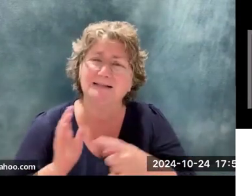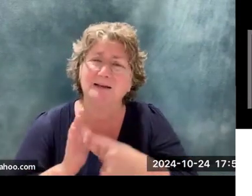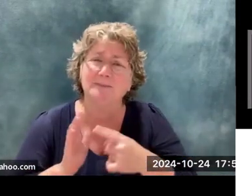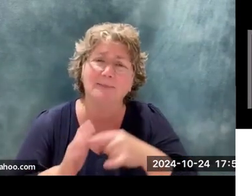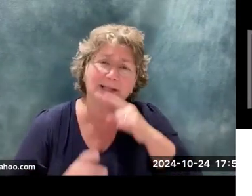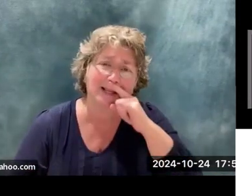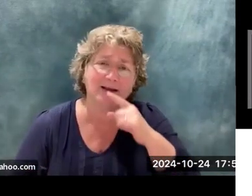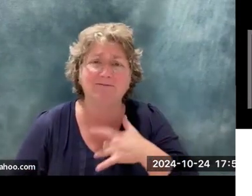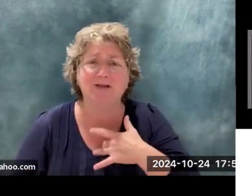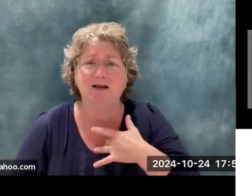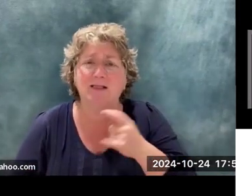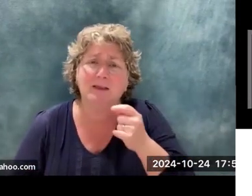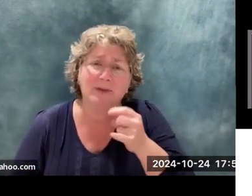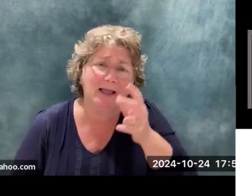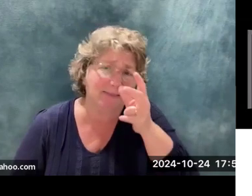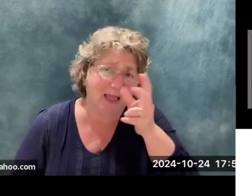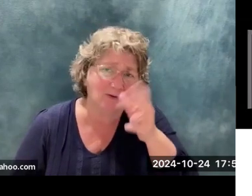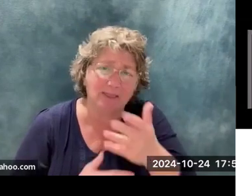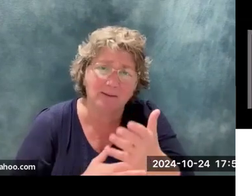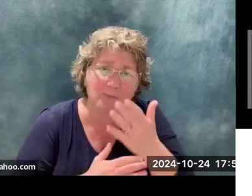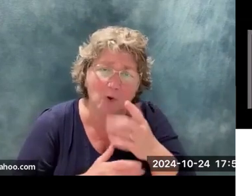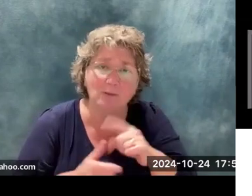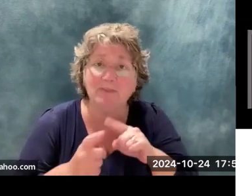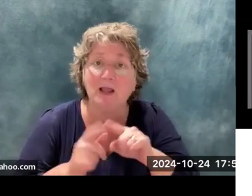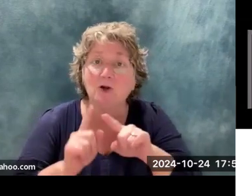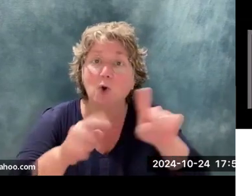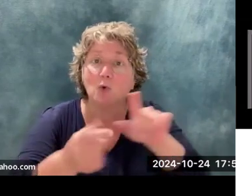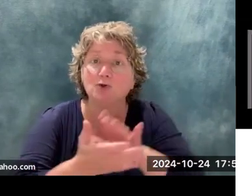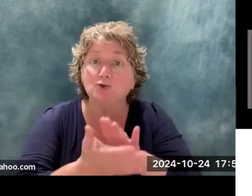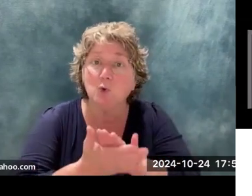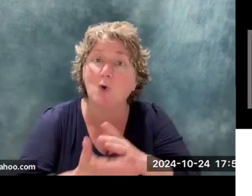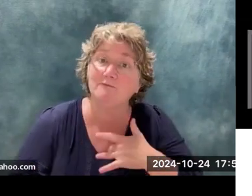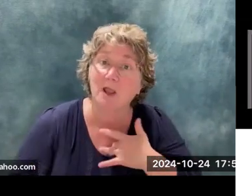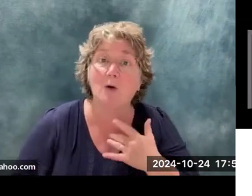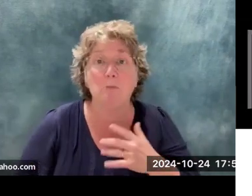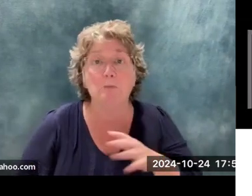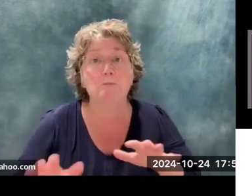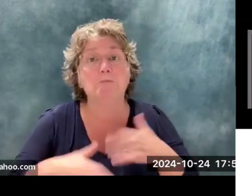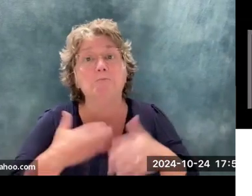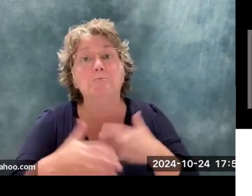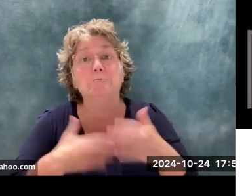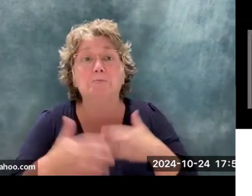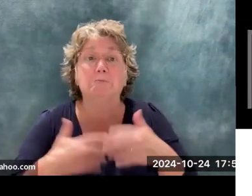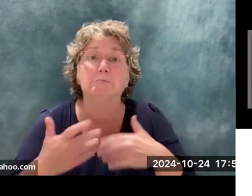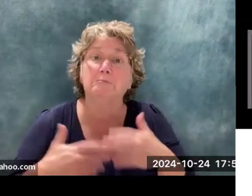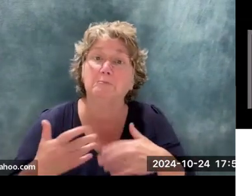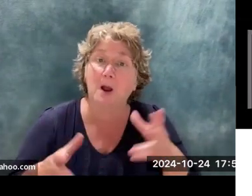would like them to come to school and be able to receive their